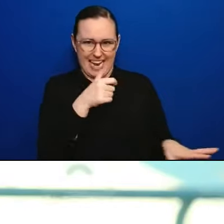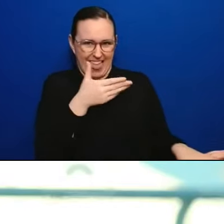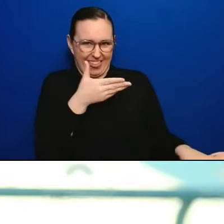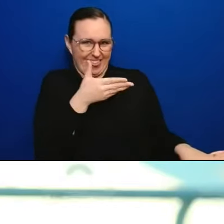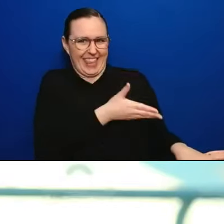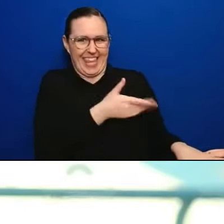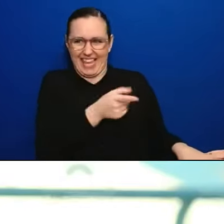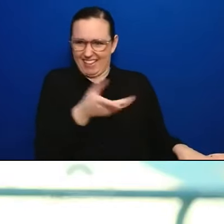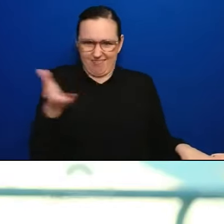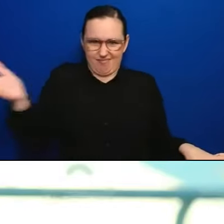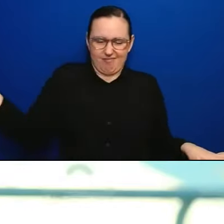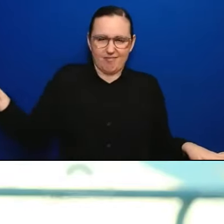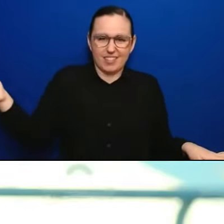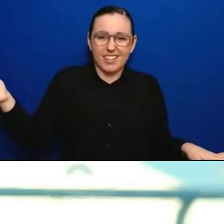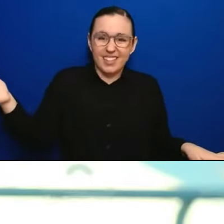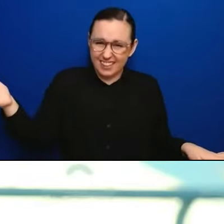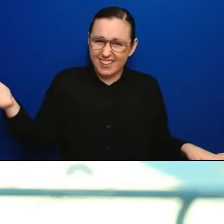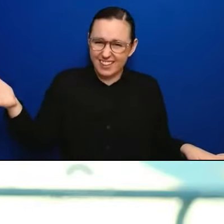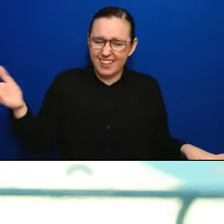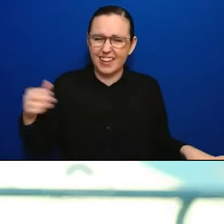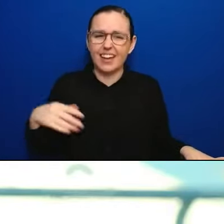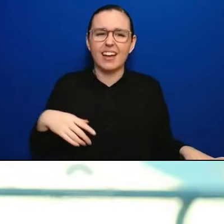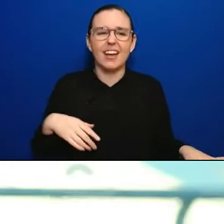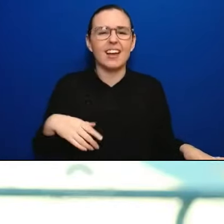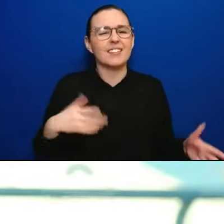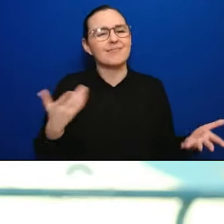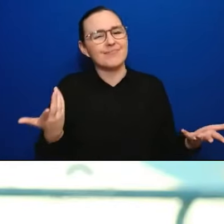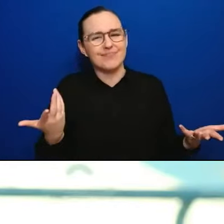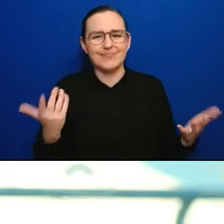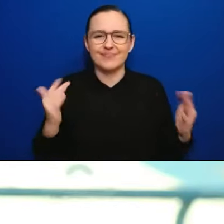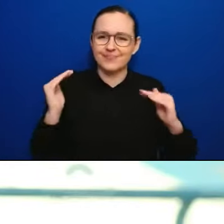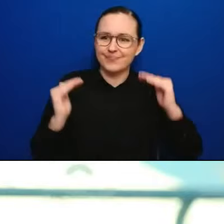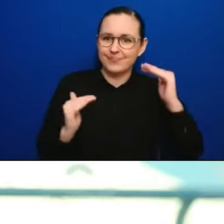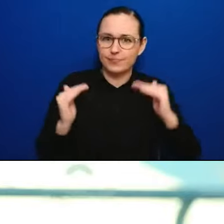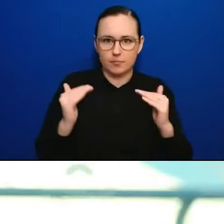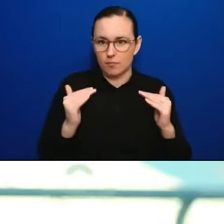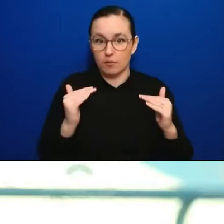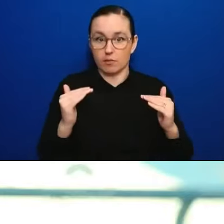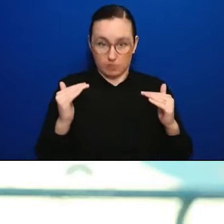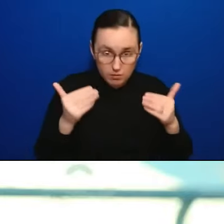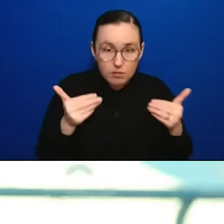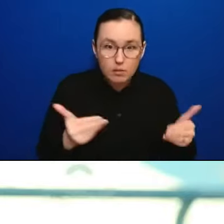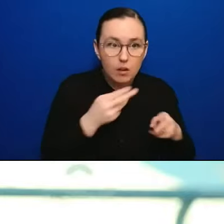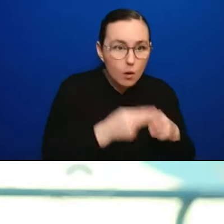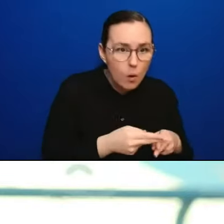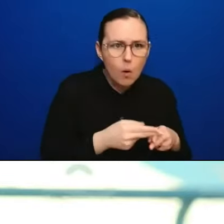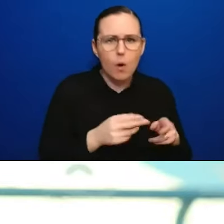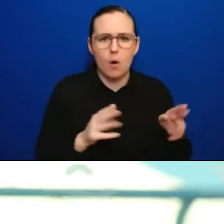no longer in the facility. Those don't constitute circulation within the facility